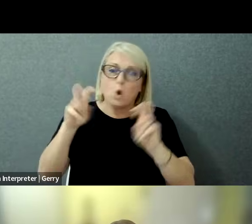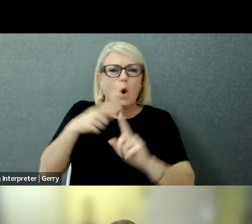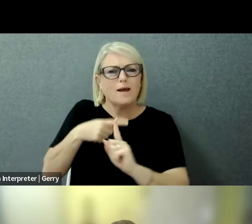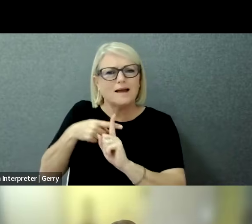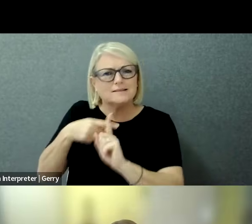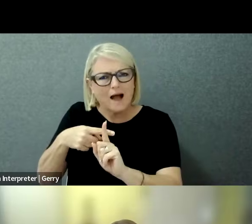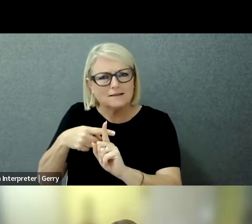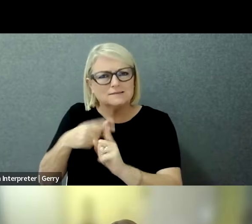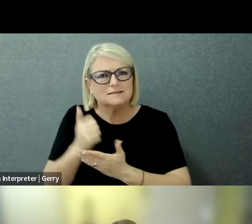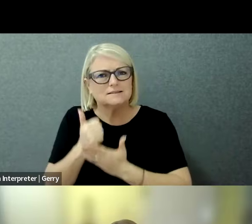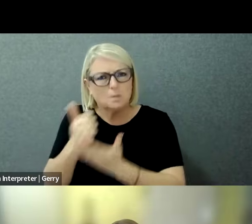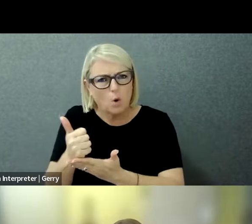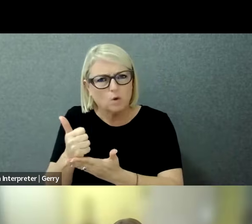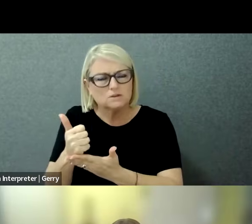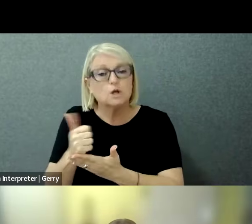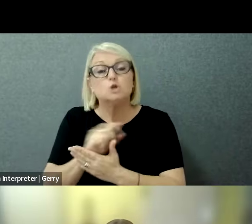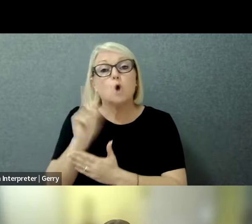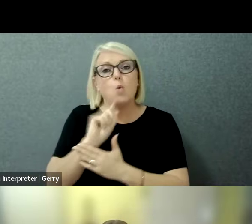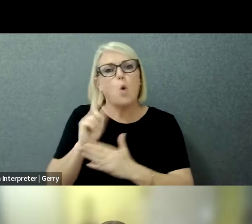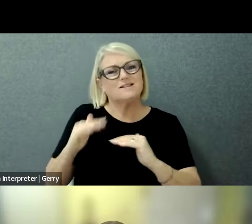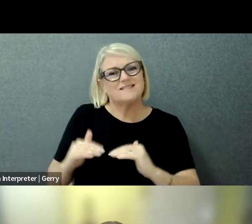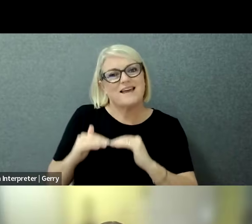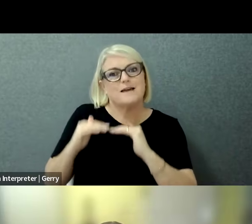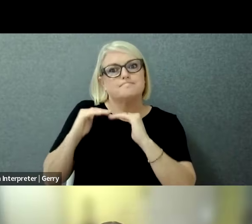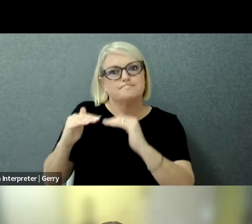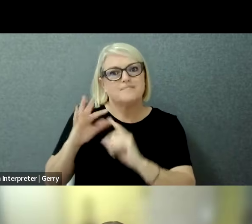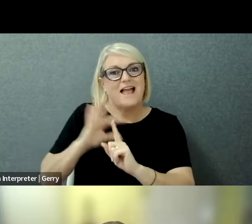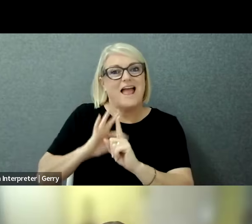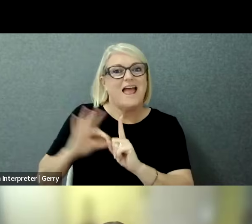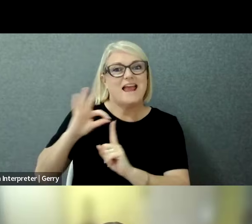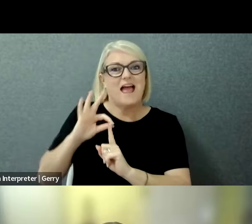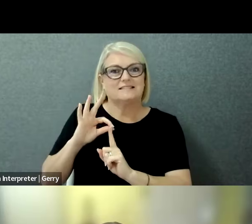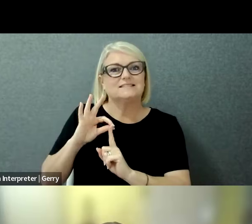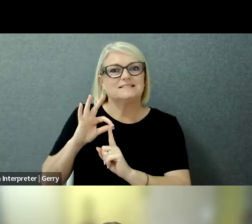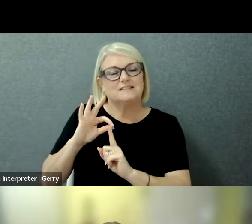us what the Enhanced Early Supports Program is and how it aligns to both best practice,